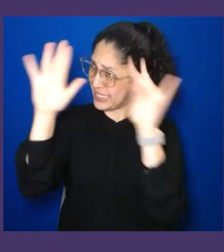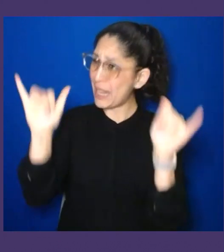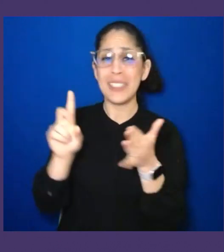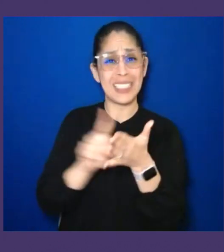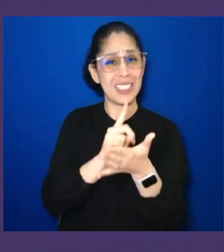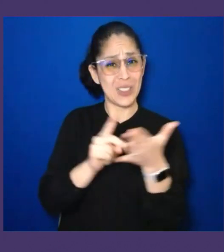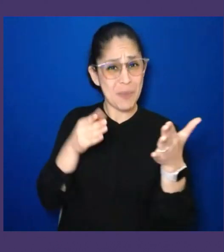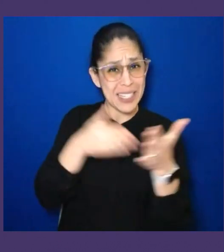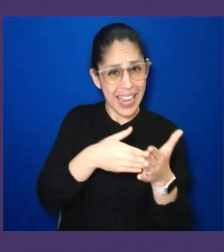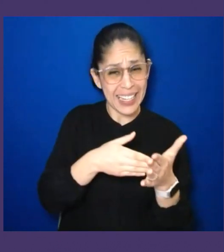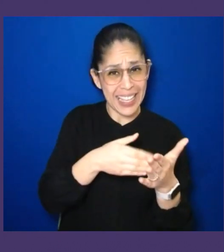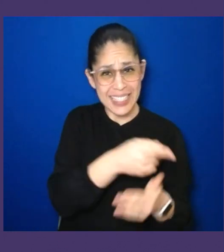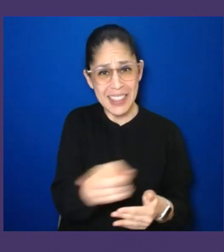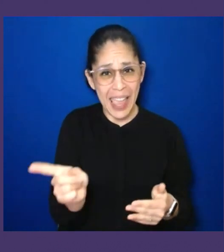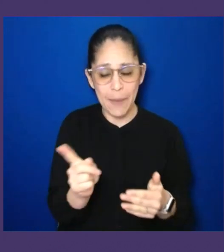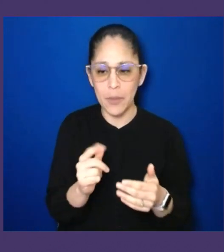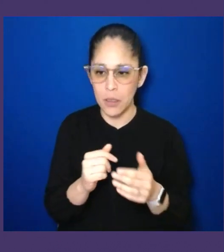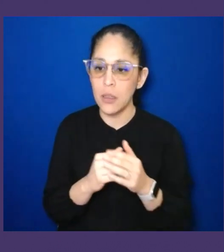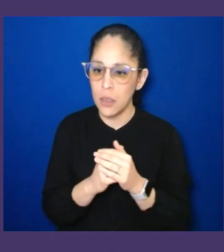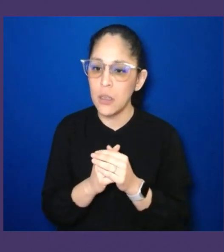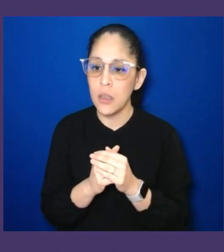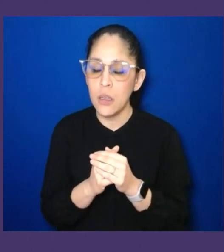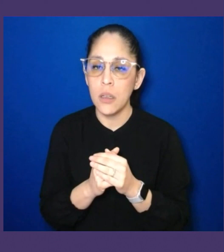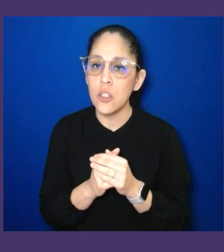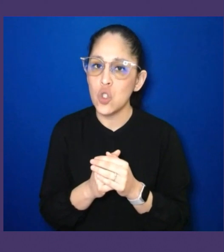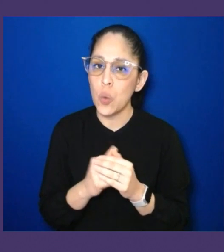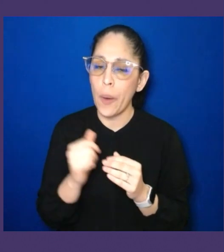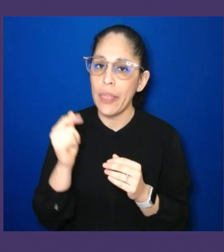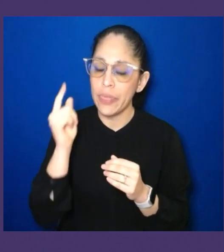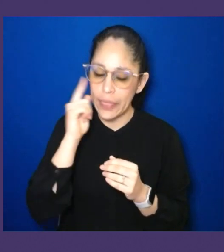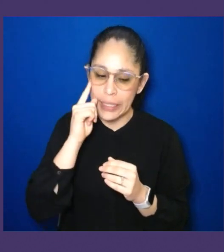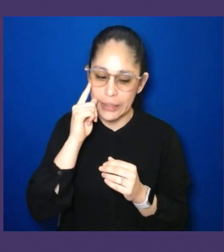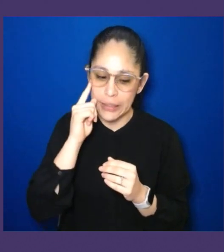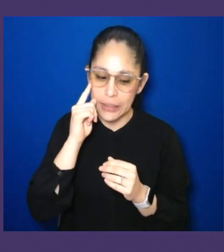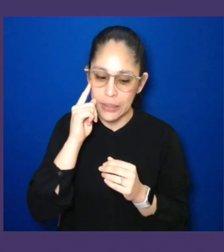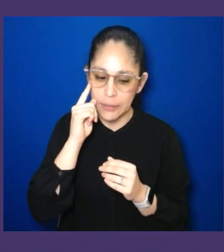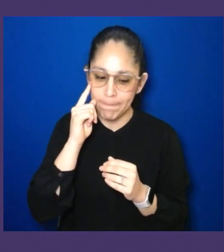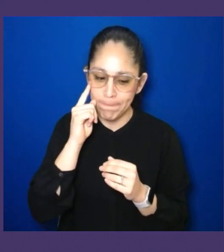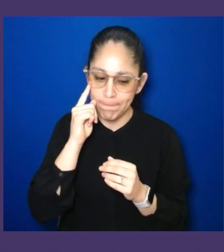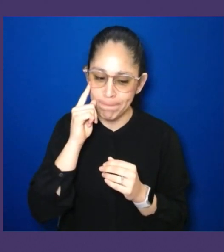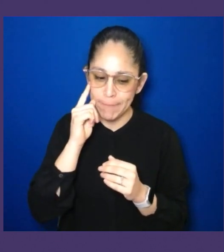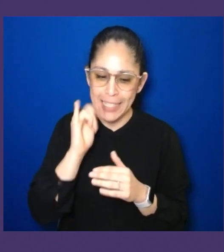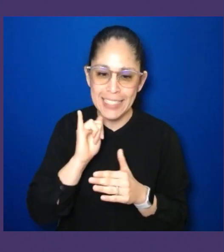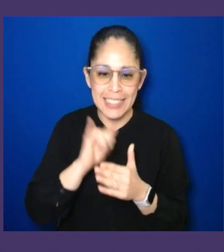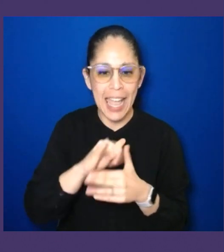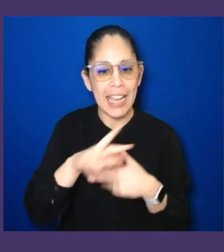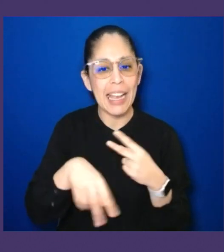I think it's one of those spaces where I'm actually so